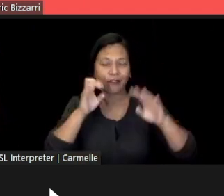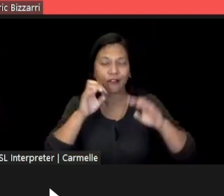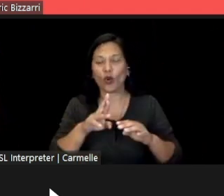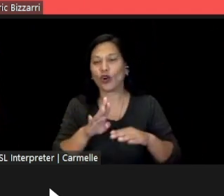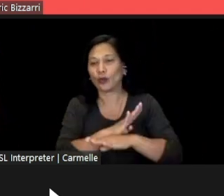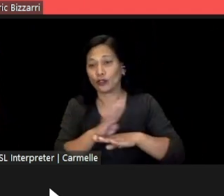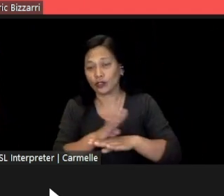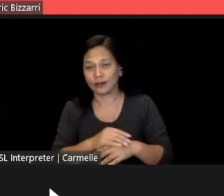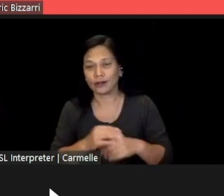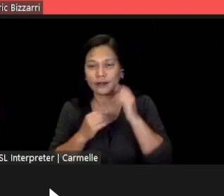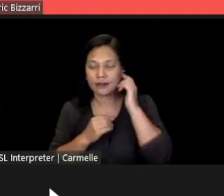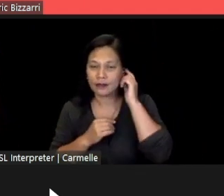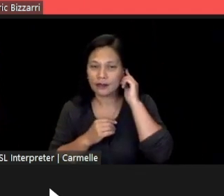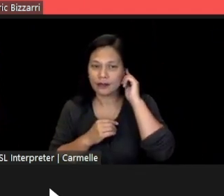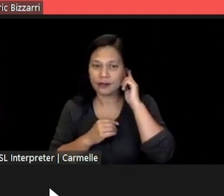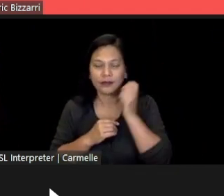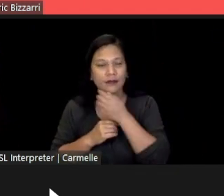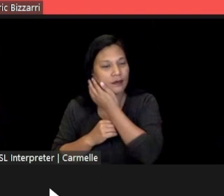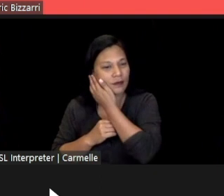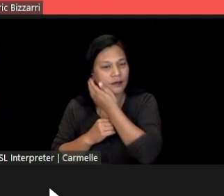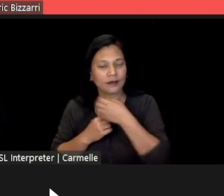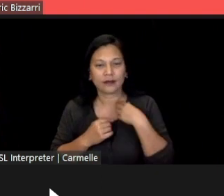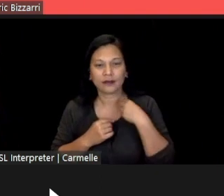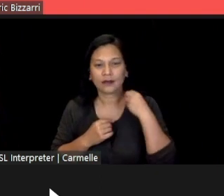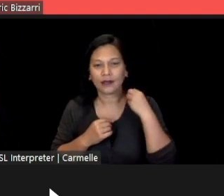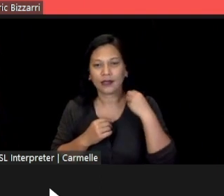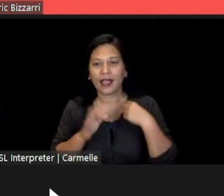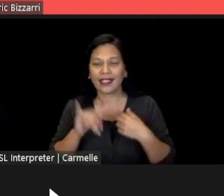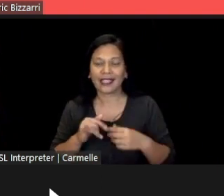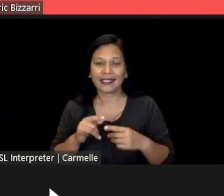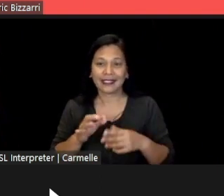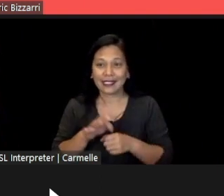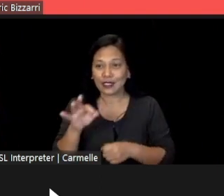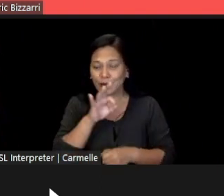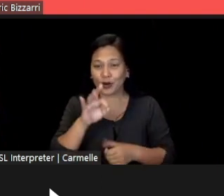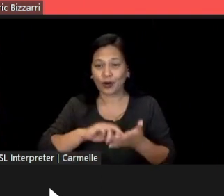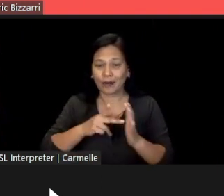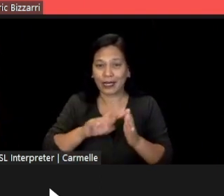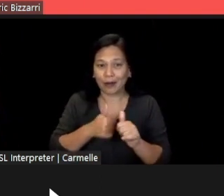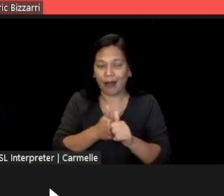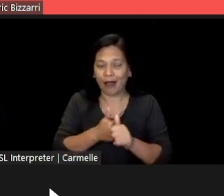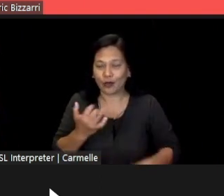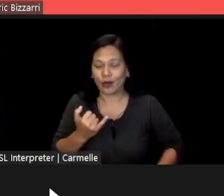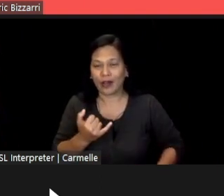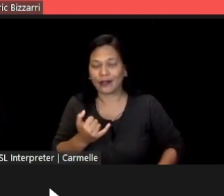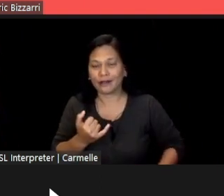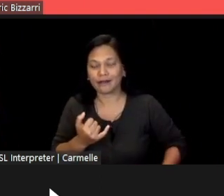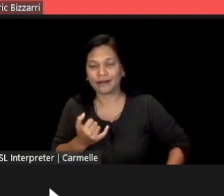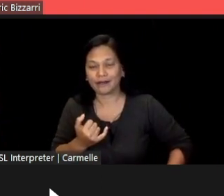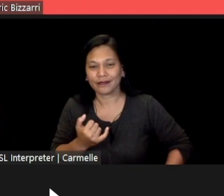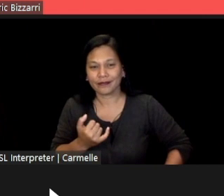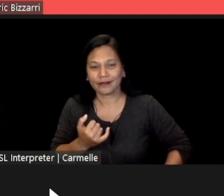And that's really the spirit and intent of what this stream is trying to advance.